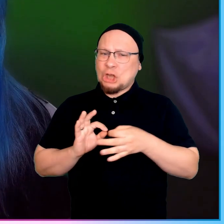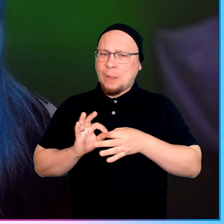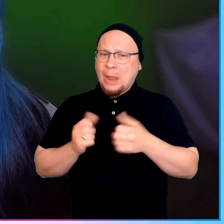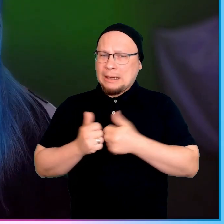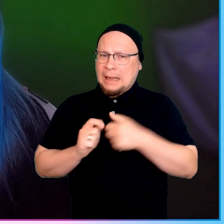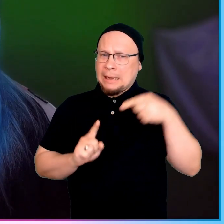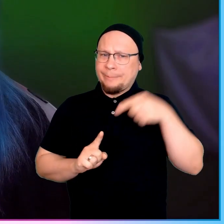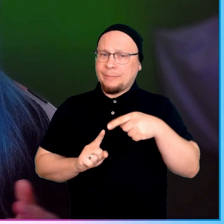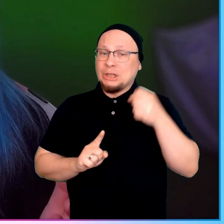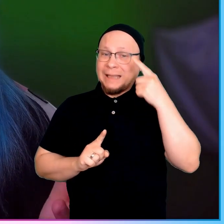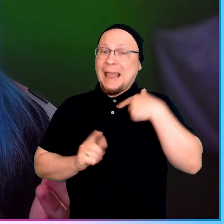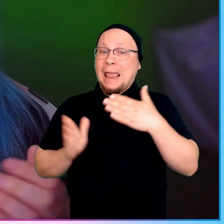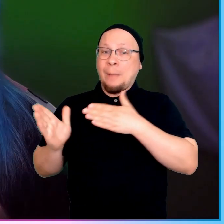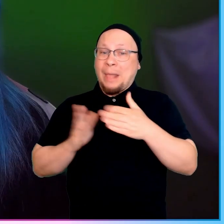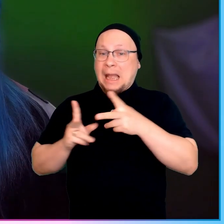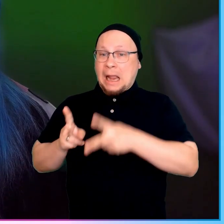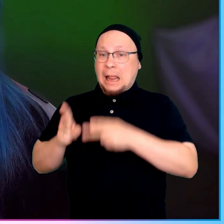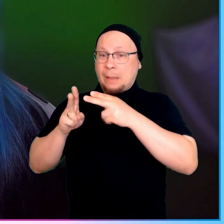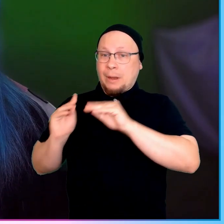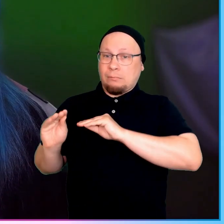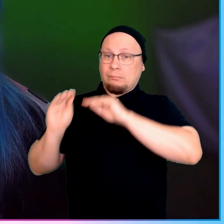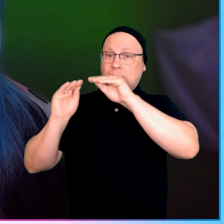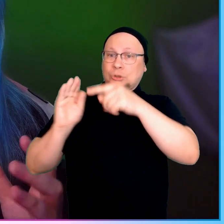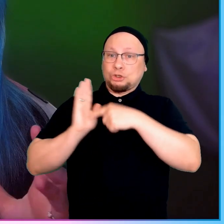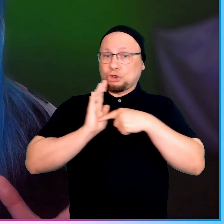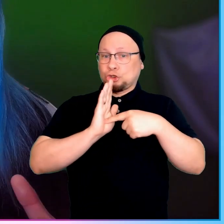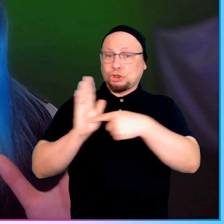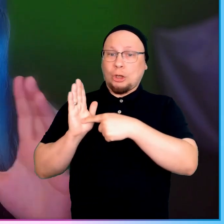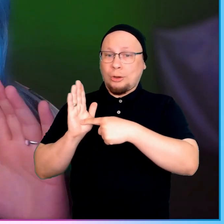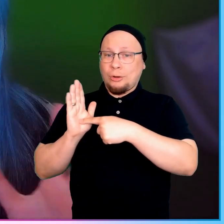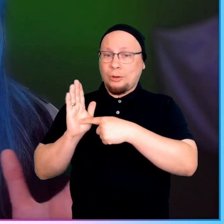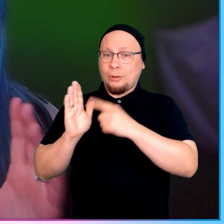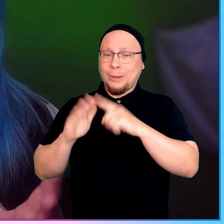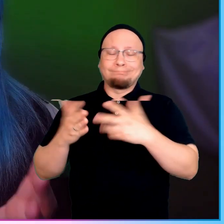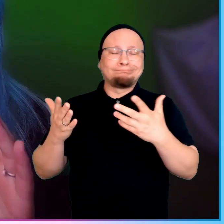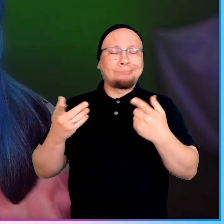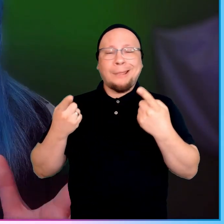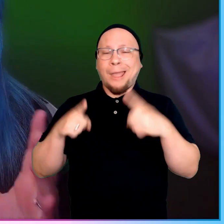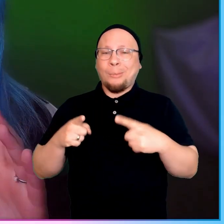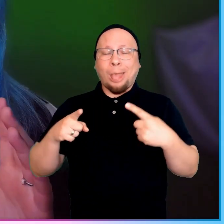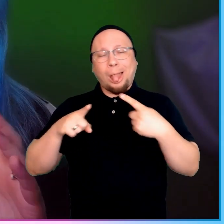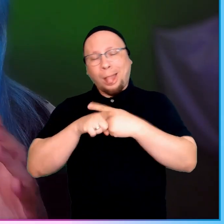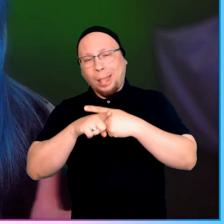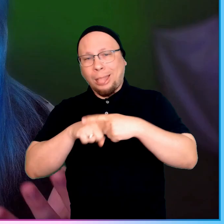in this year’s Access-Ability Summer S howcase, and timings just did not work out for putting